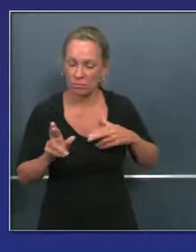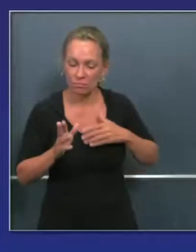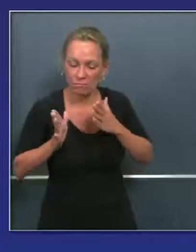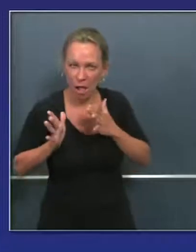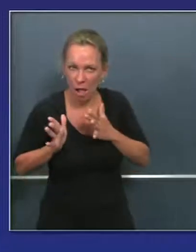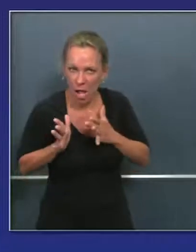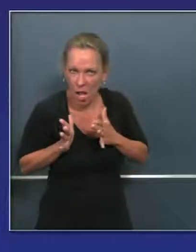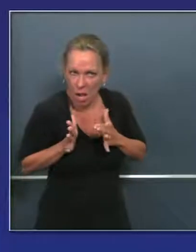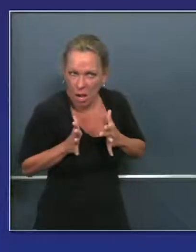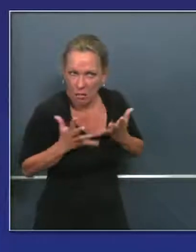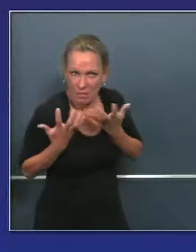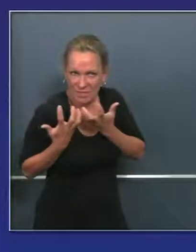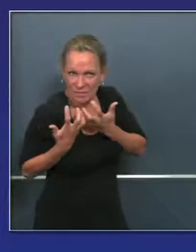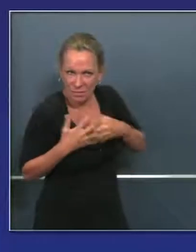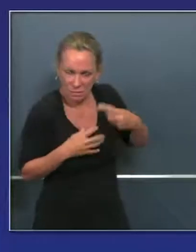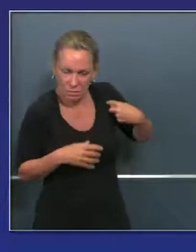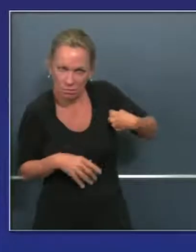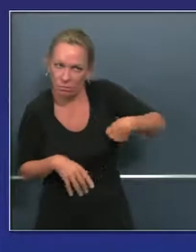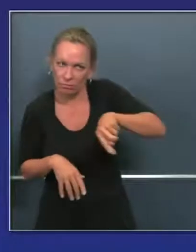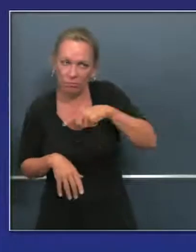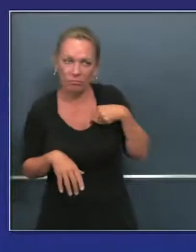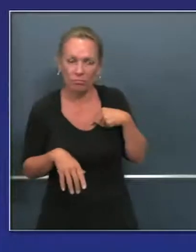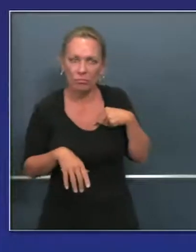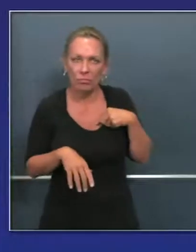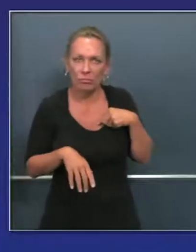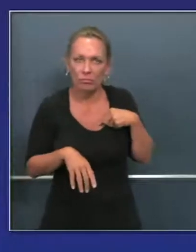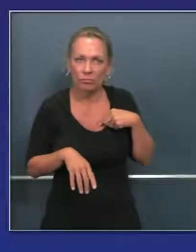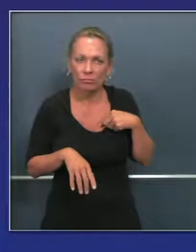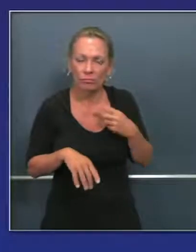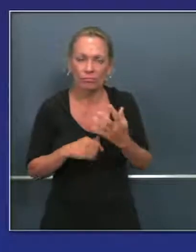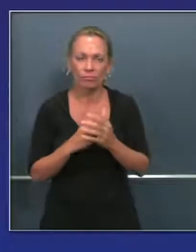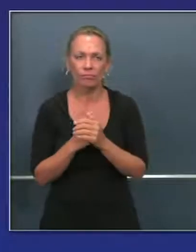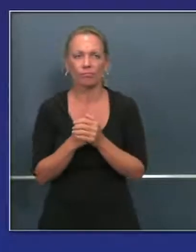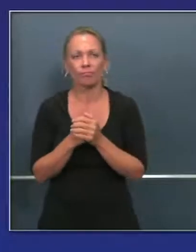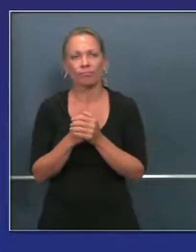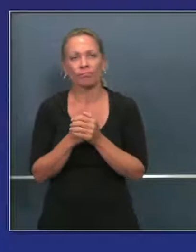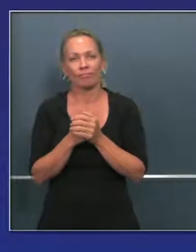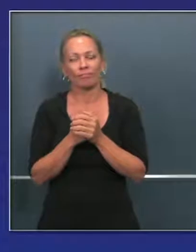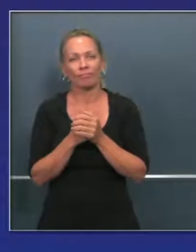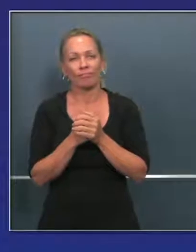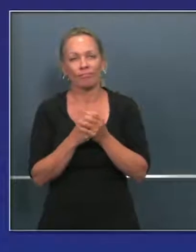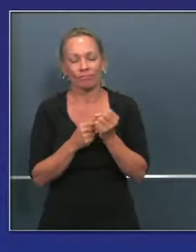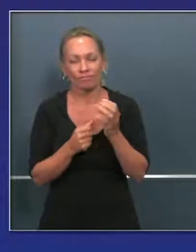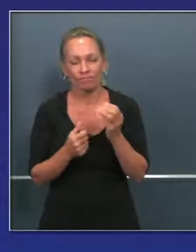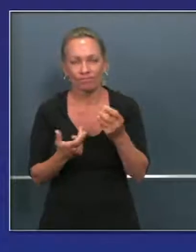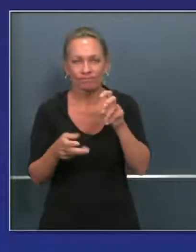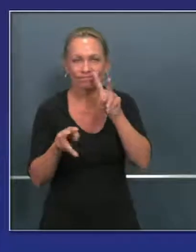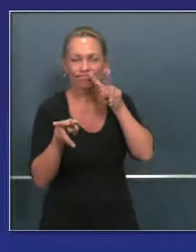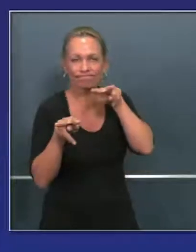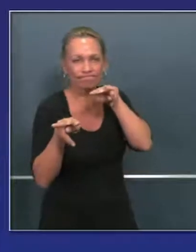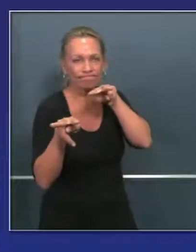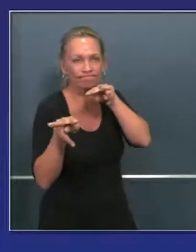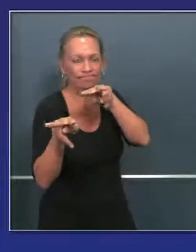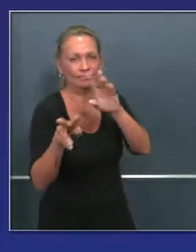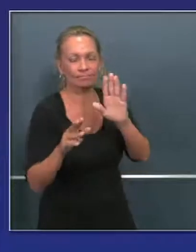I'll repeat it is 8 dimmer switch diverse cities diverse counties different parts of the state